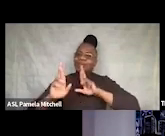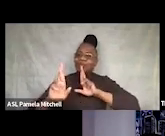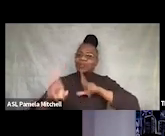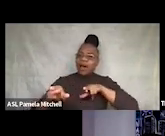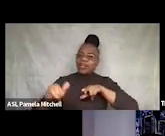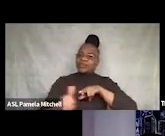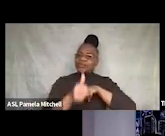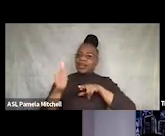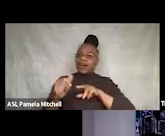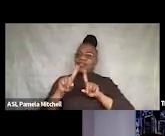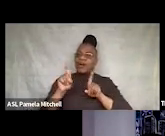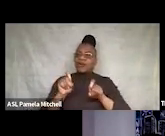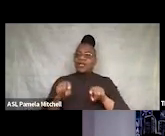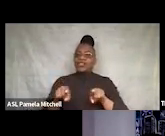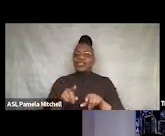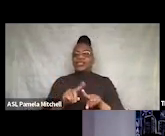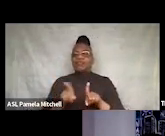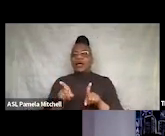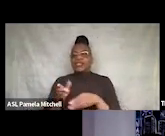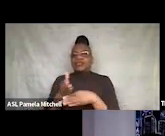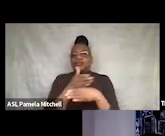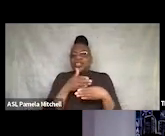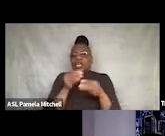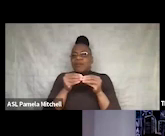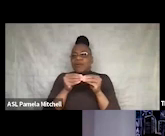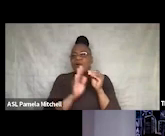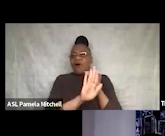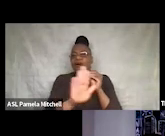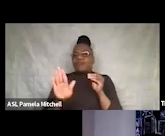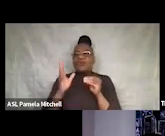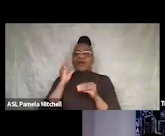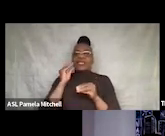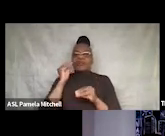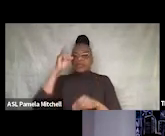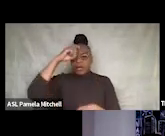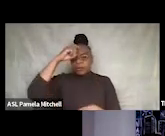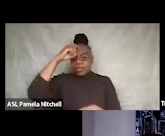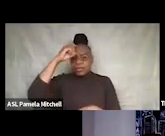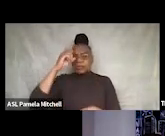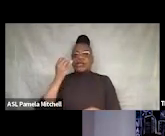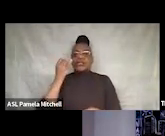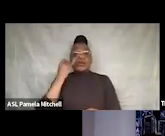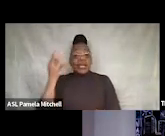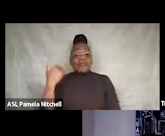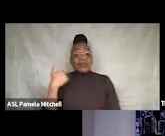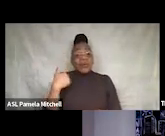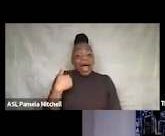for you to just share more of your experience and wisdom. So if folks do have additional questions, you can submit them through the portal,